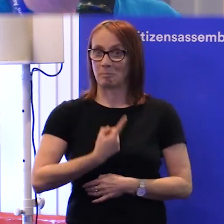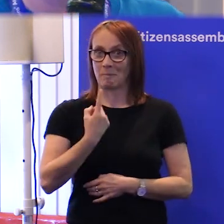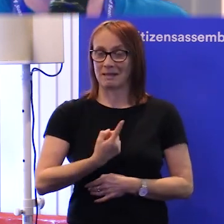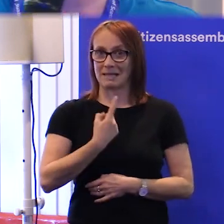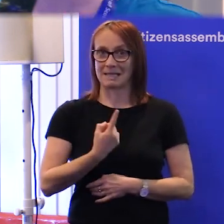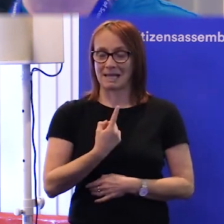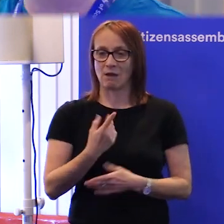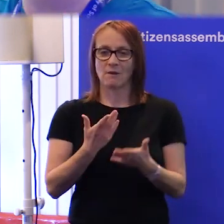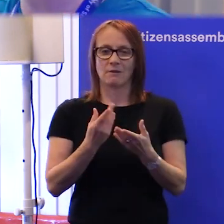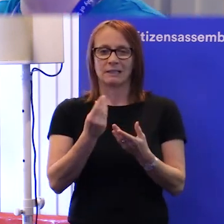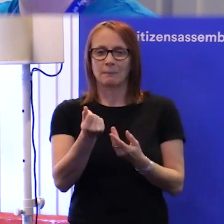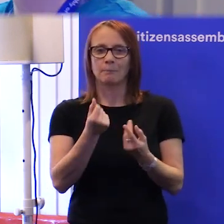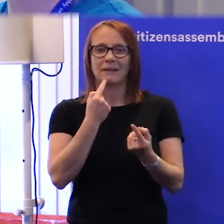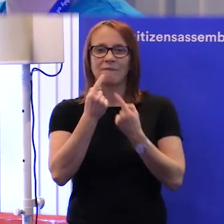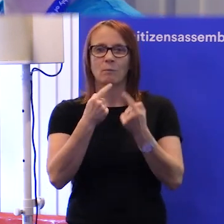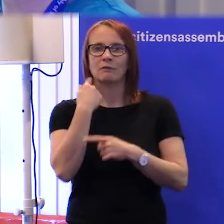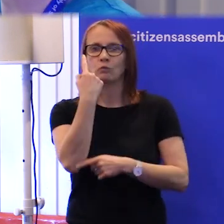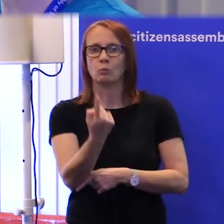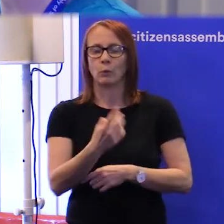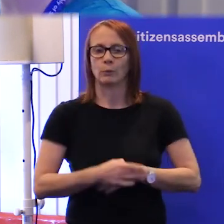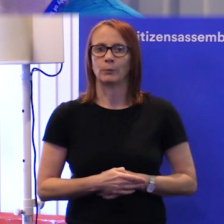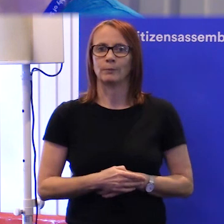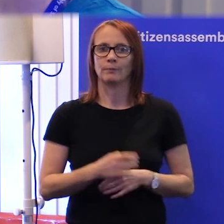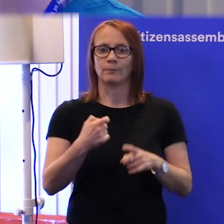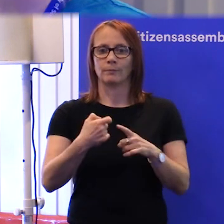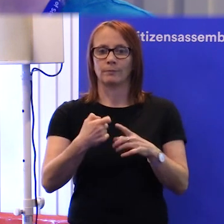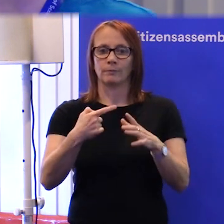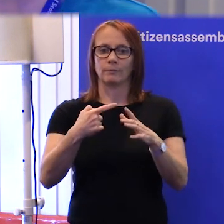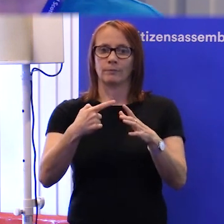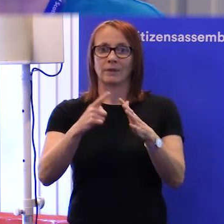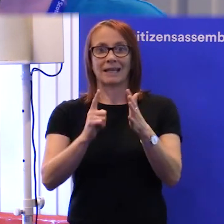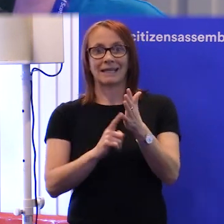few details for tomorrow so my name is Kelly McBride I'm gonna be the lead